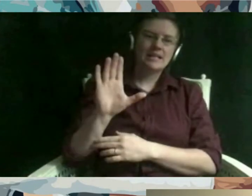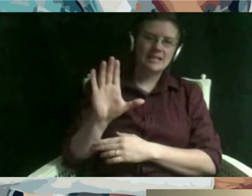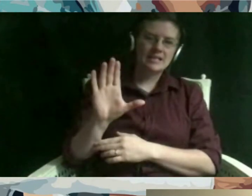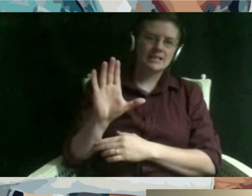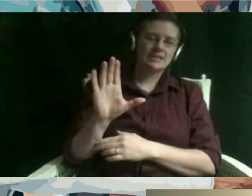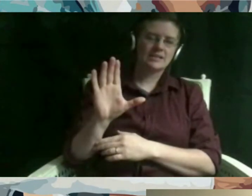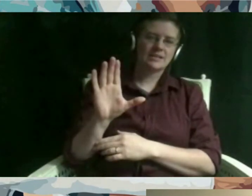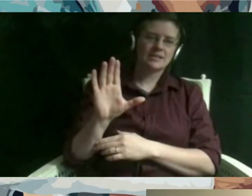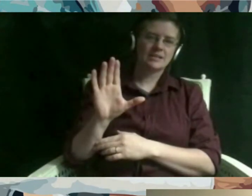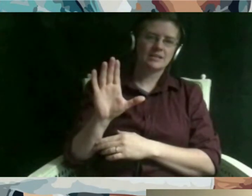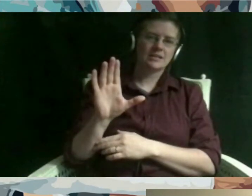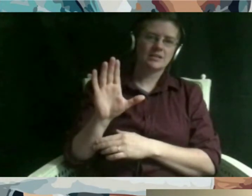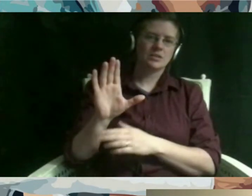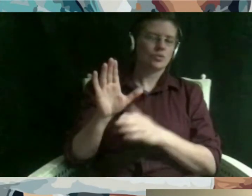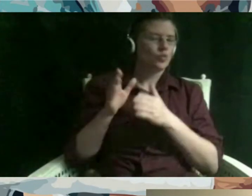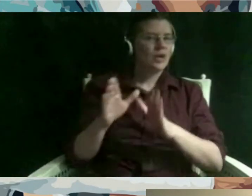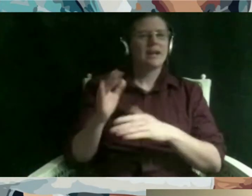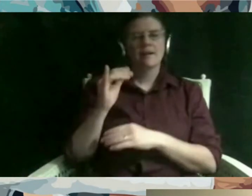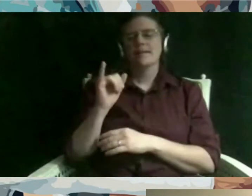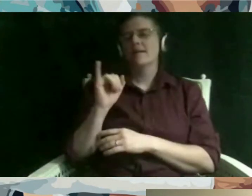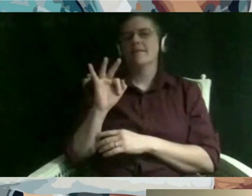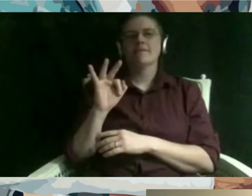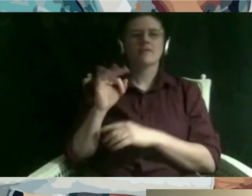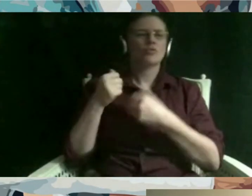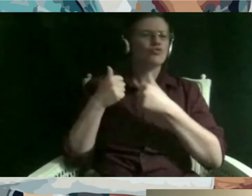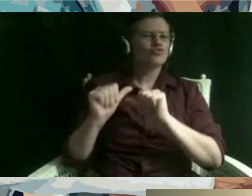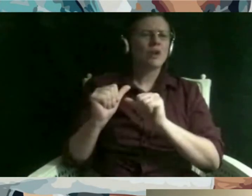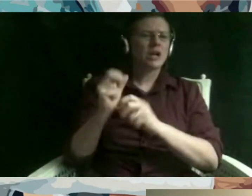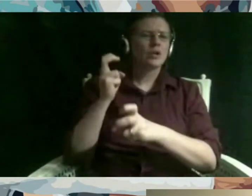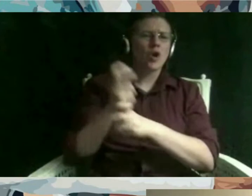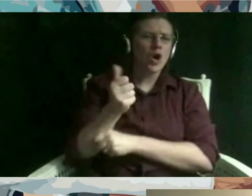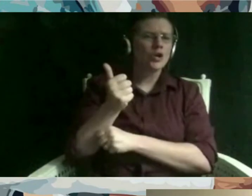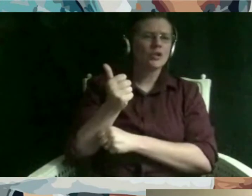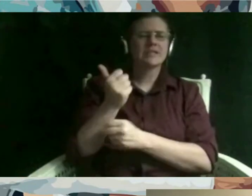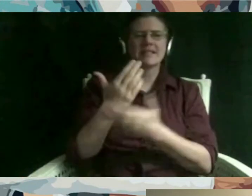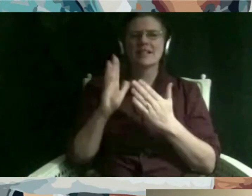you know if you try your hardest you know things will be good that was his way but also another